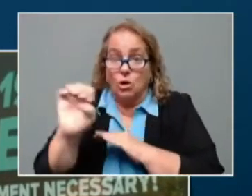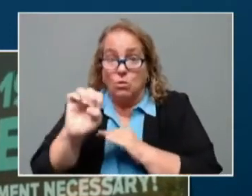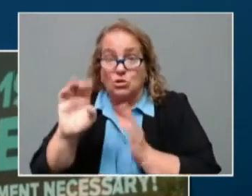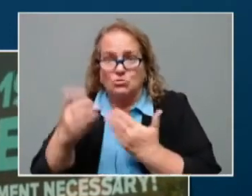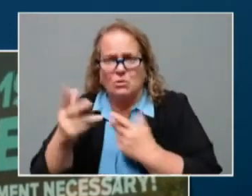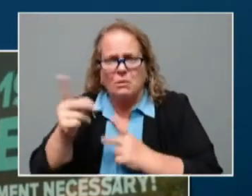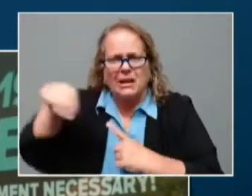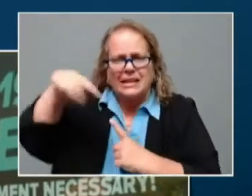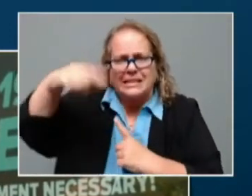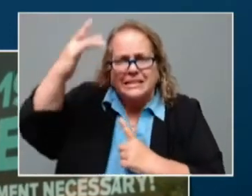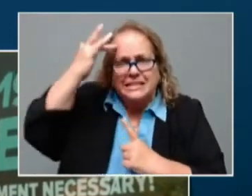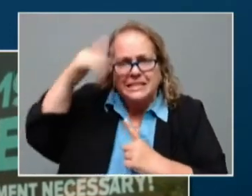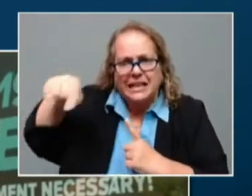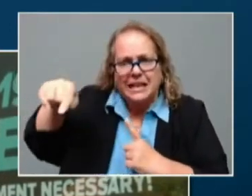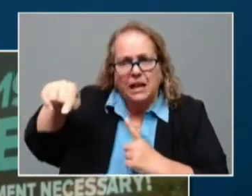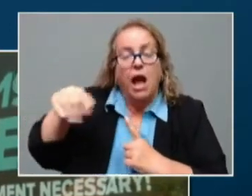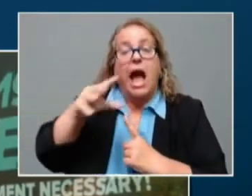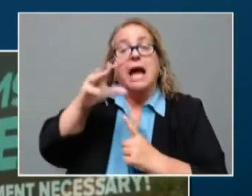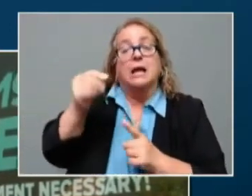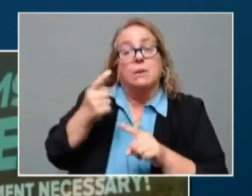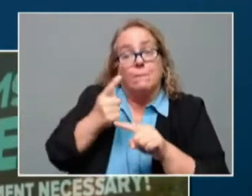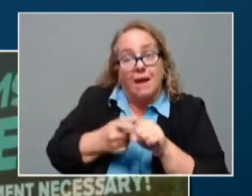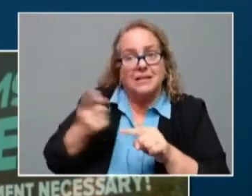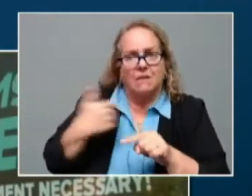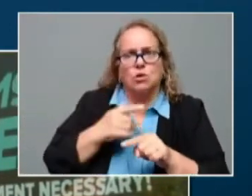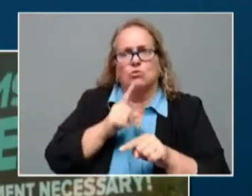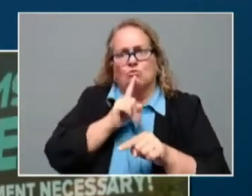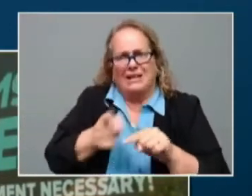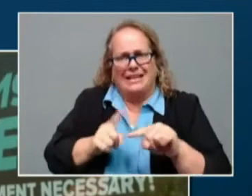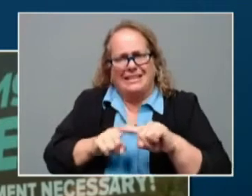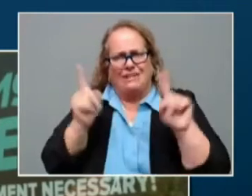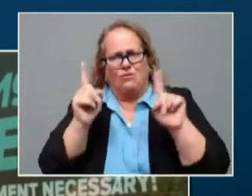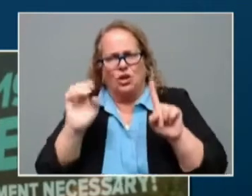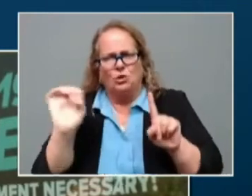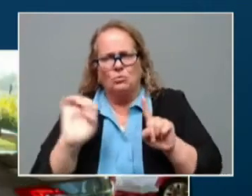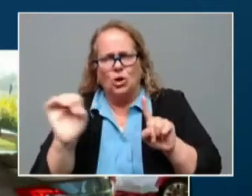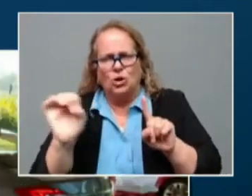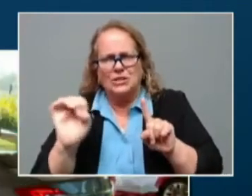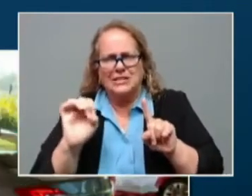that need to be um you know seen by the physician, the doctor immediately here